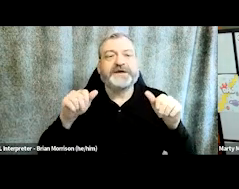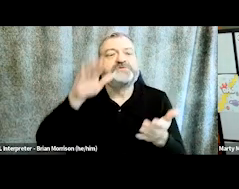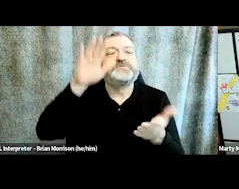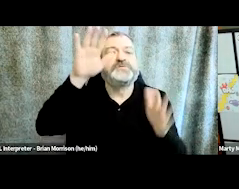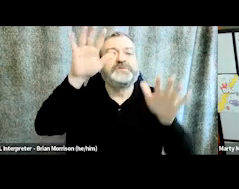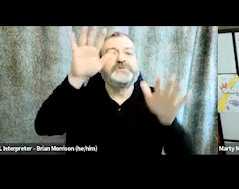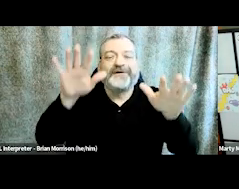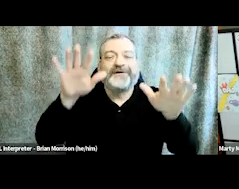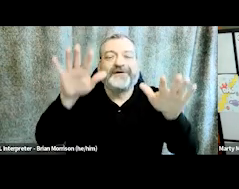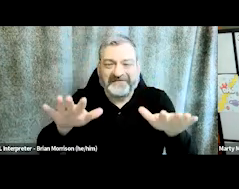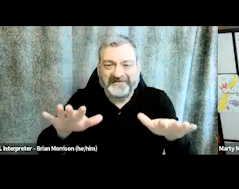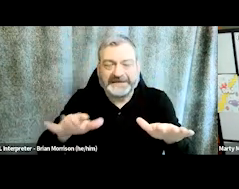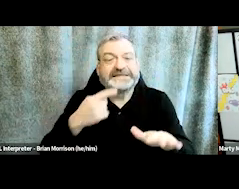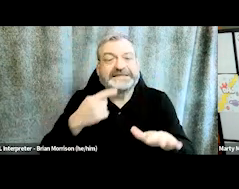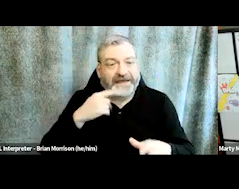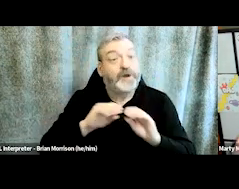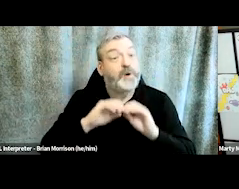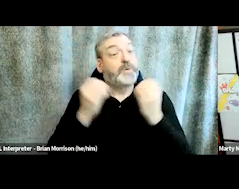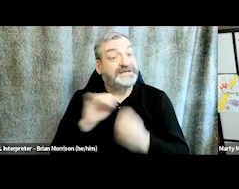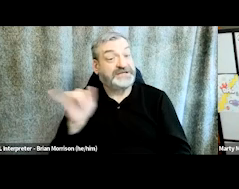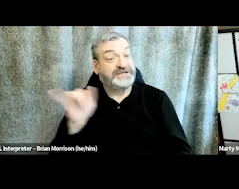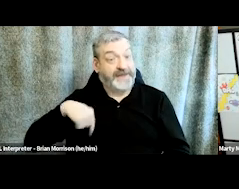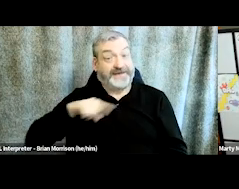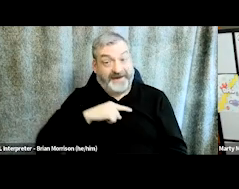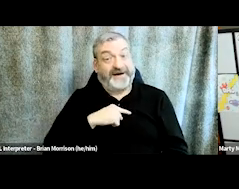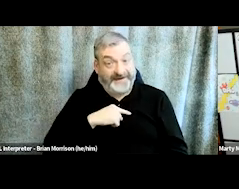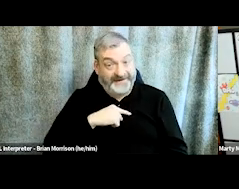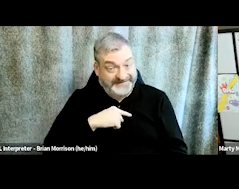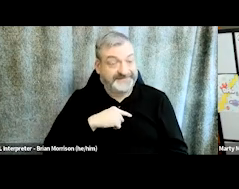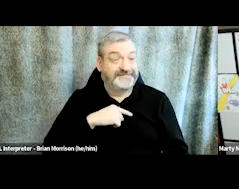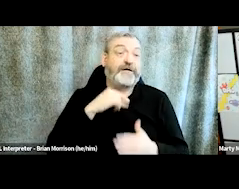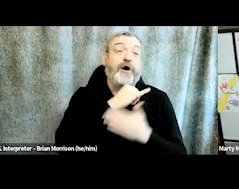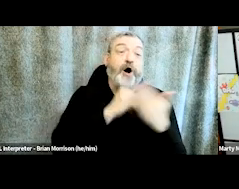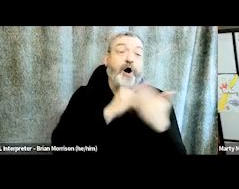there are organizations like us and Art-Reach who are here to help make